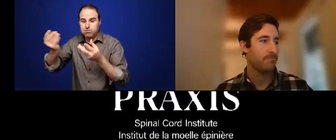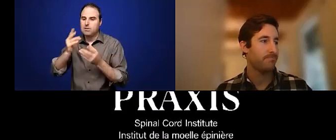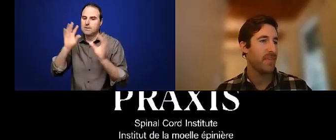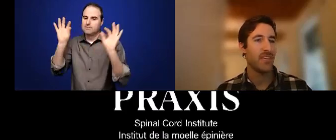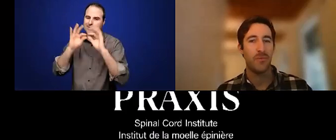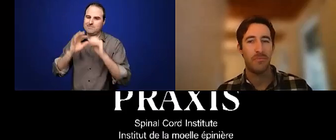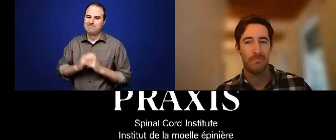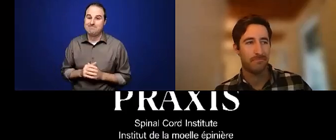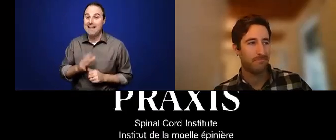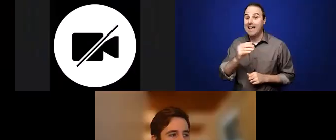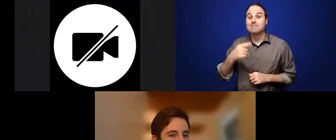Thank you.